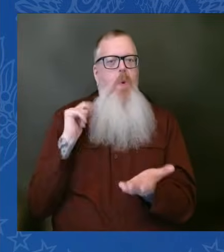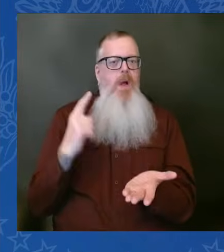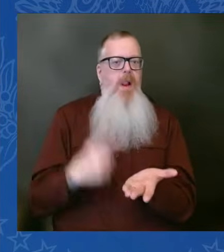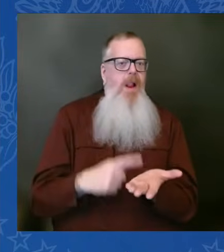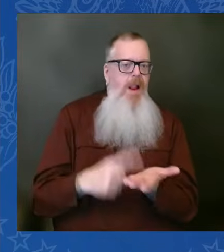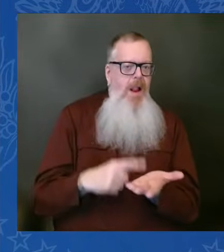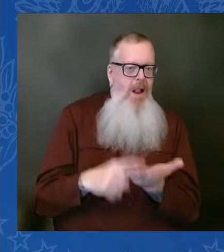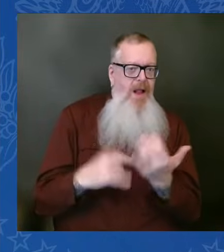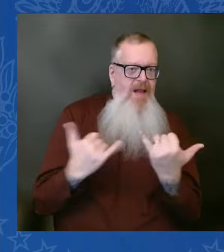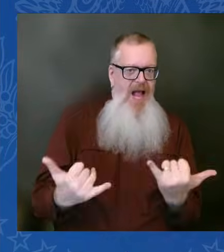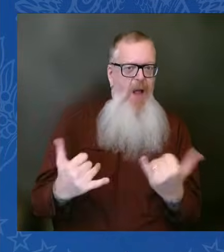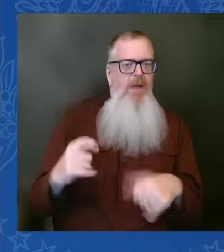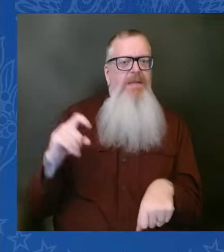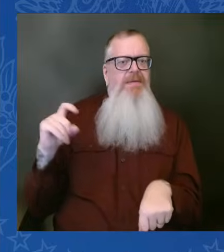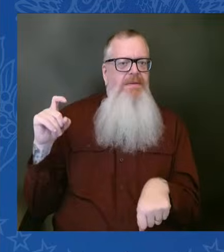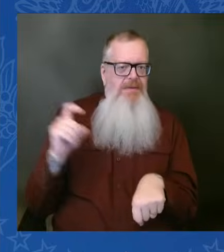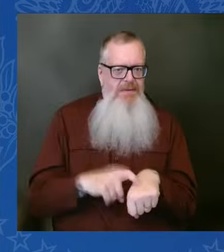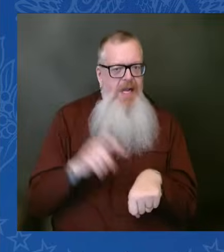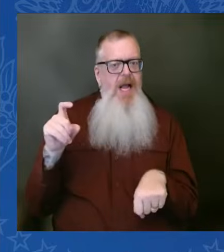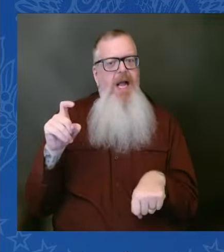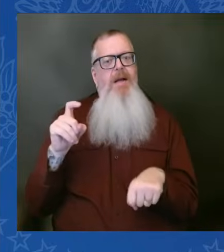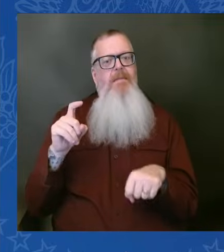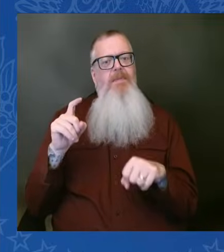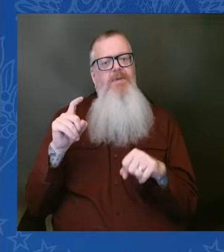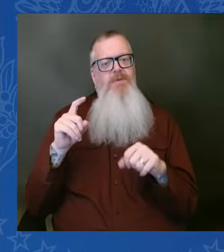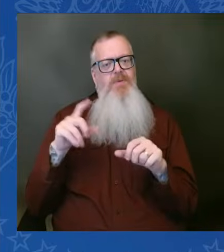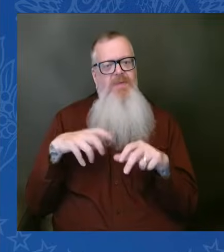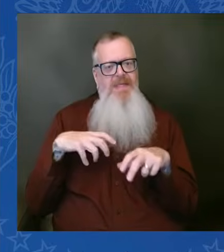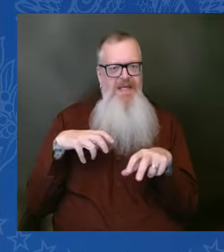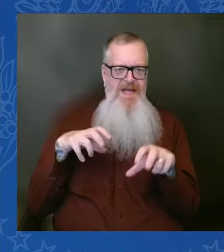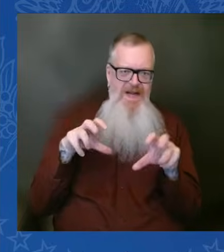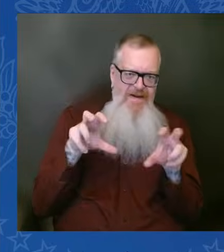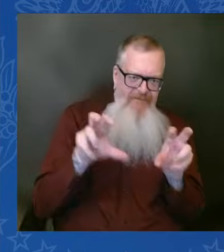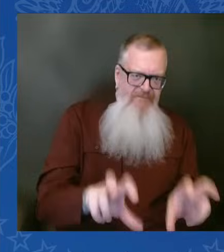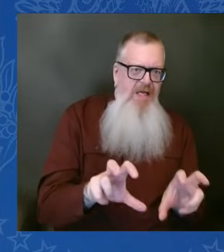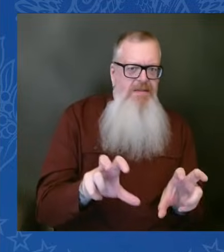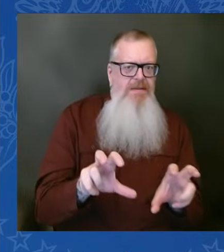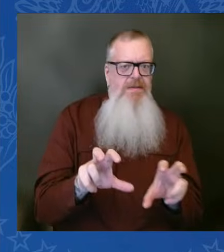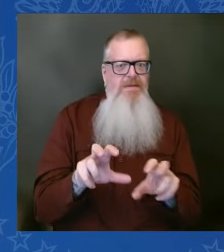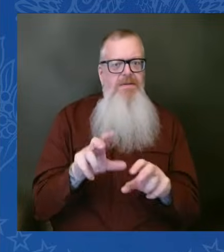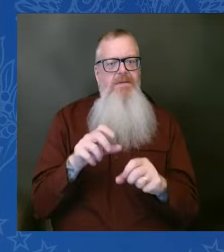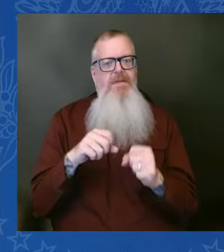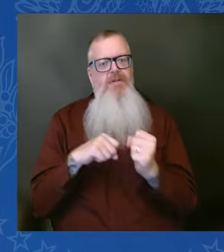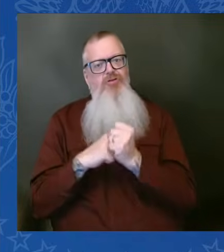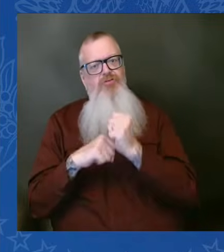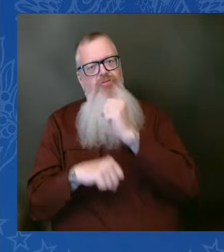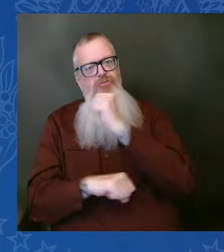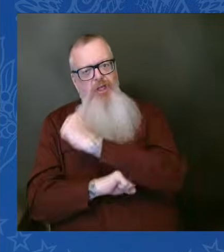in our infrastructure, in our manufacturing base, in the technological edge in our clean energy future.